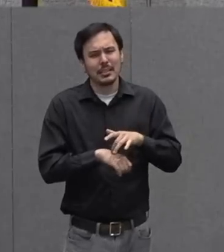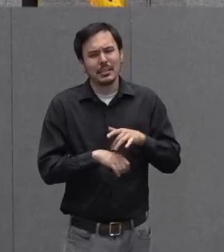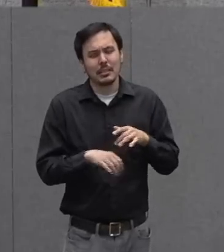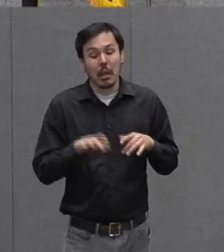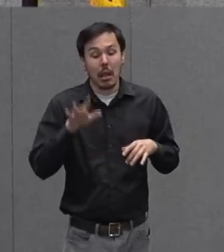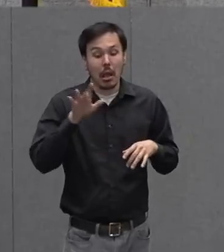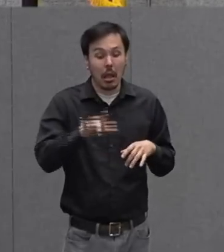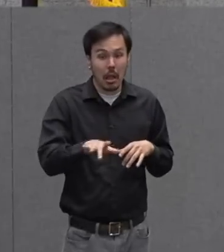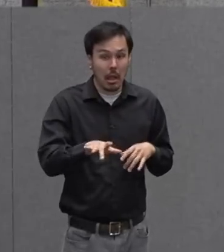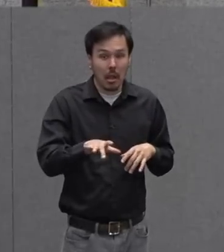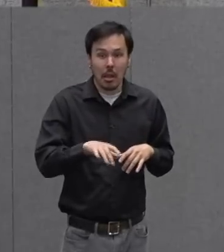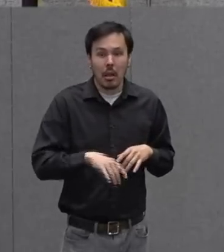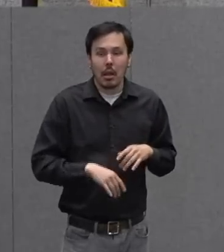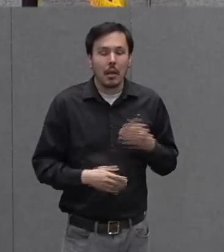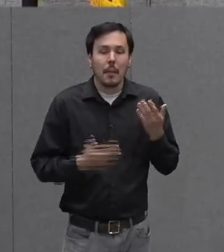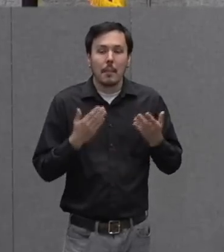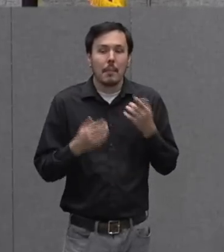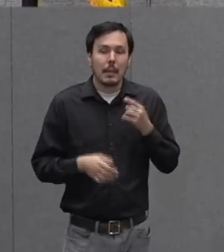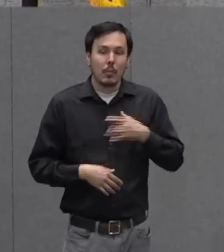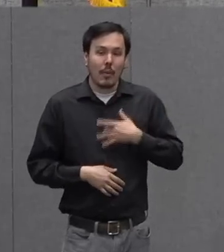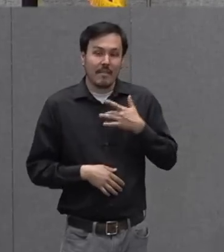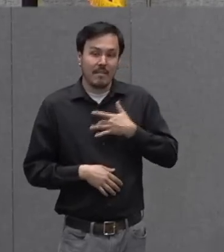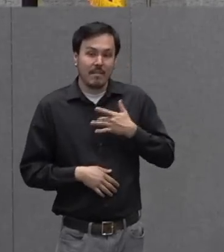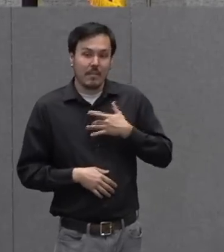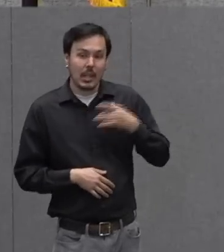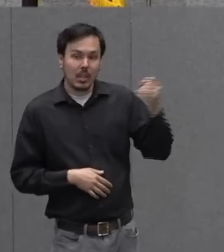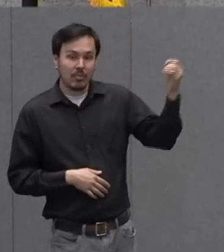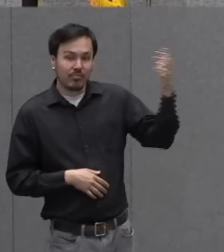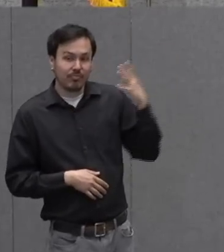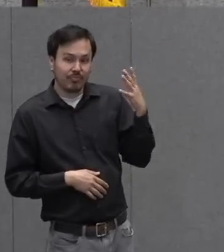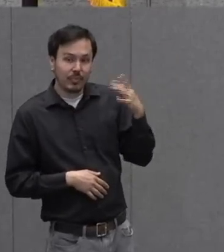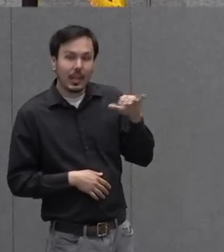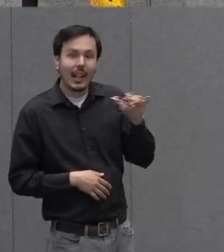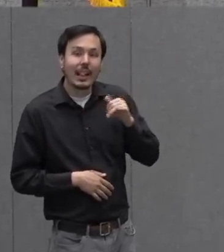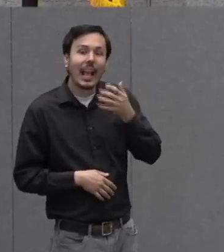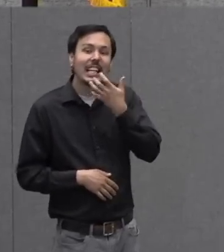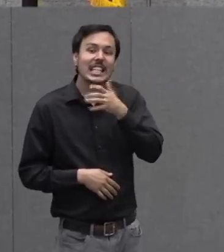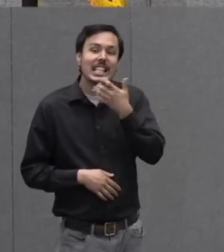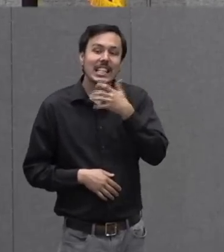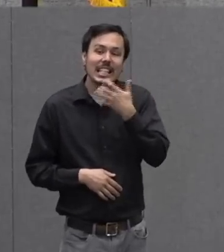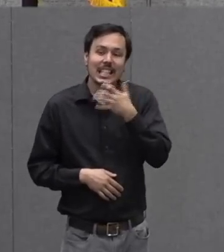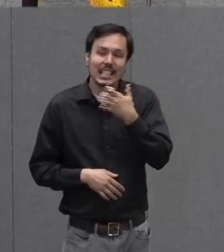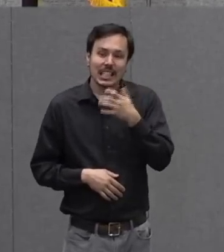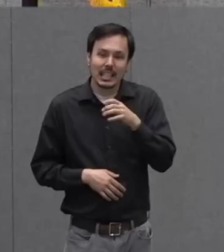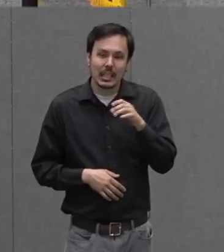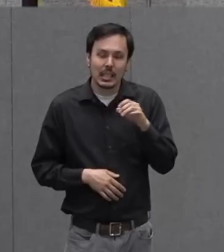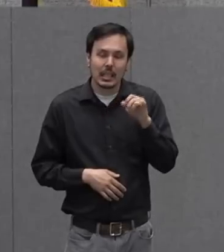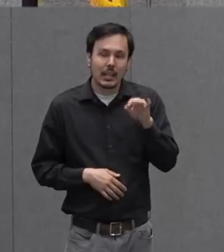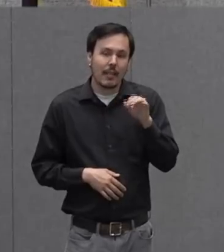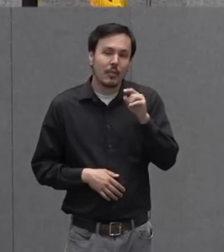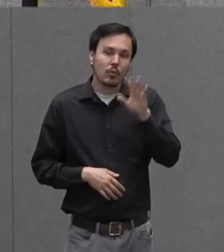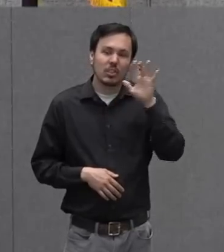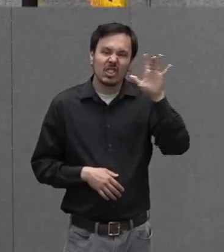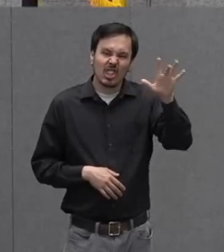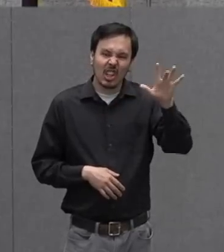We can feel other types of energy like heat when something feels hot if we touch maybe a hot lamp,